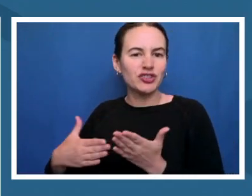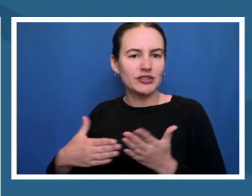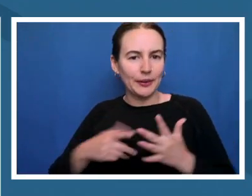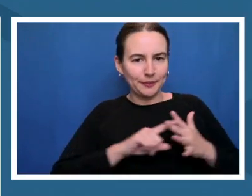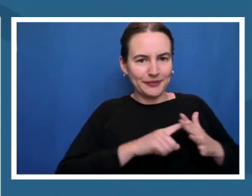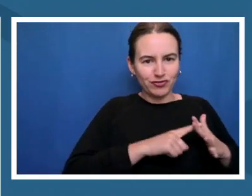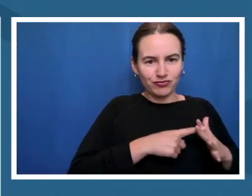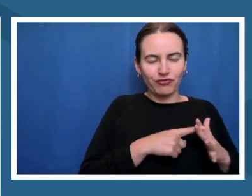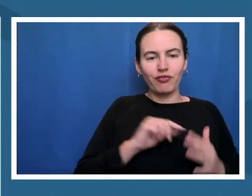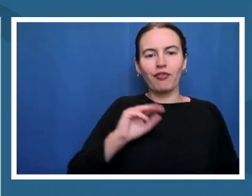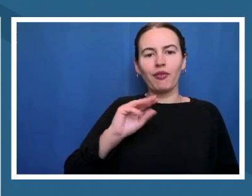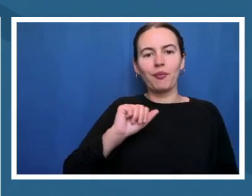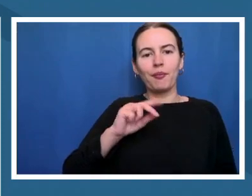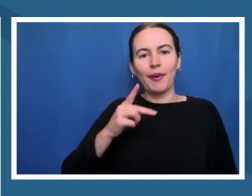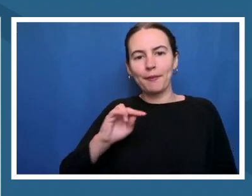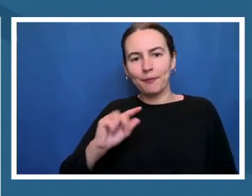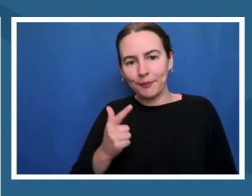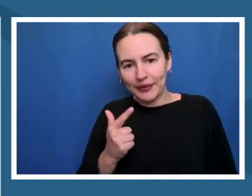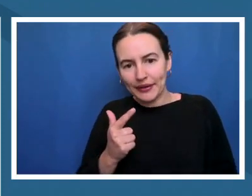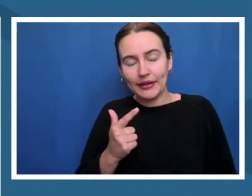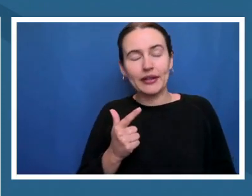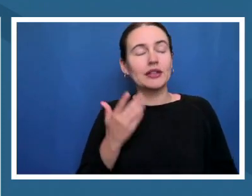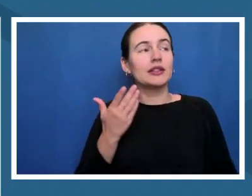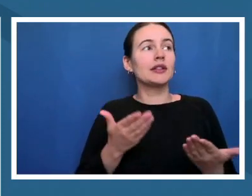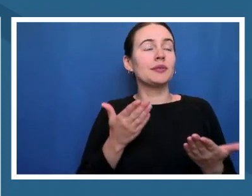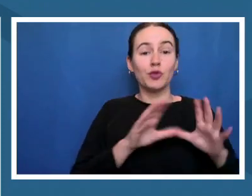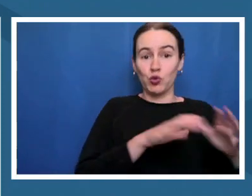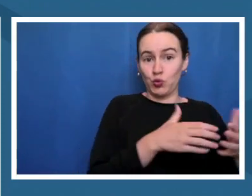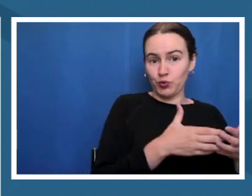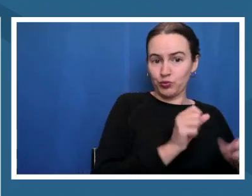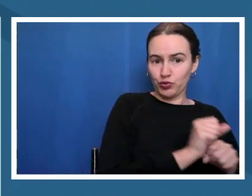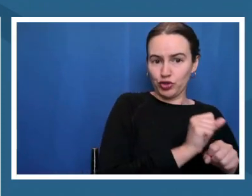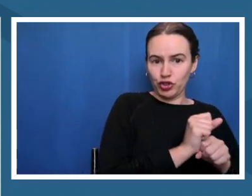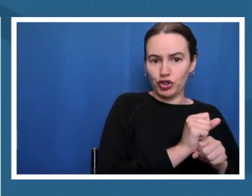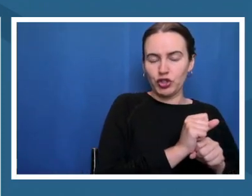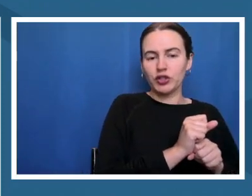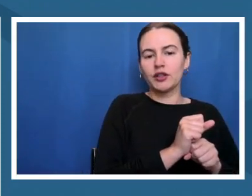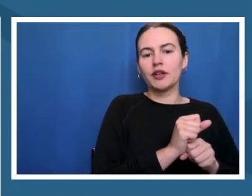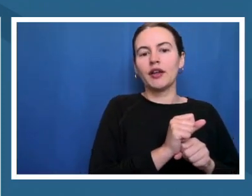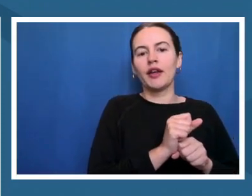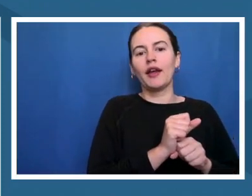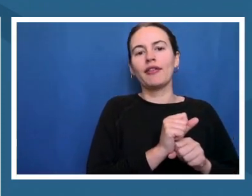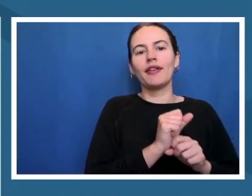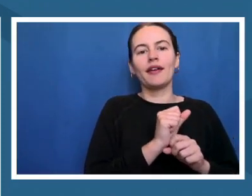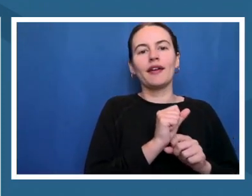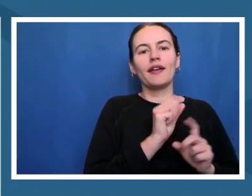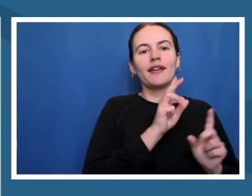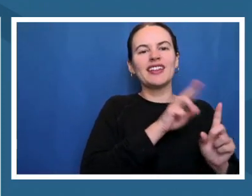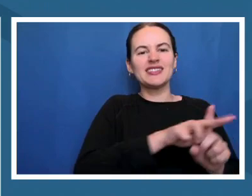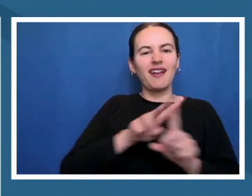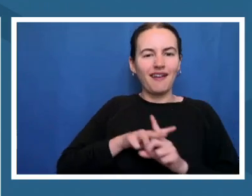and then perhaps as a group and then different students take different parts